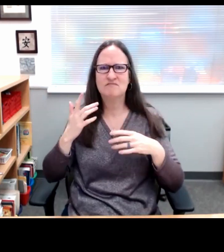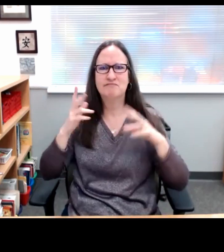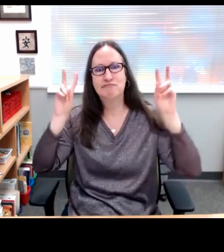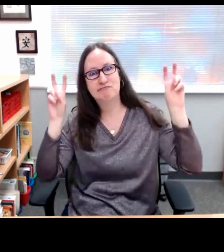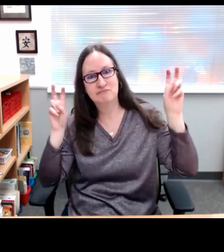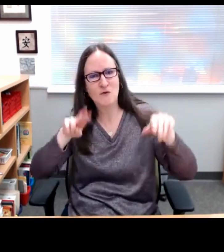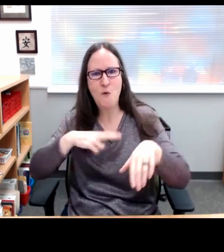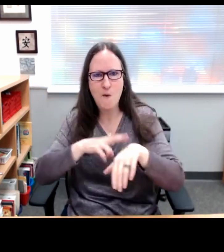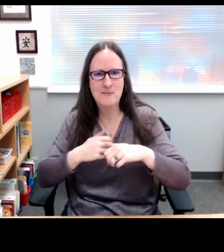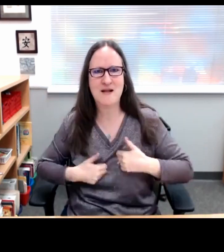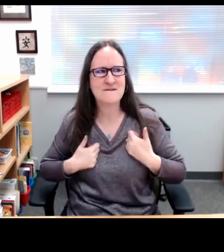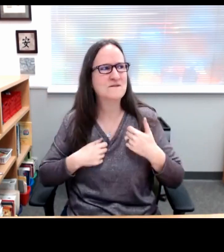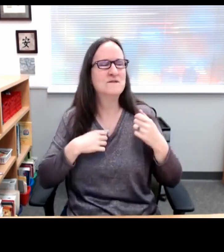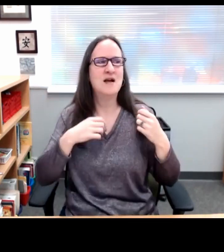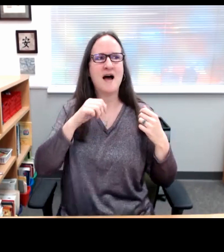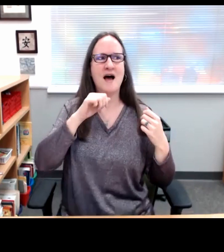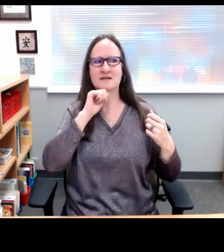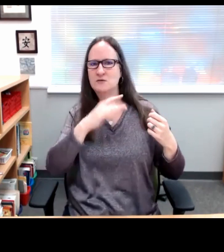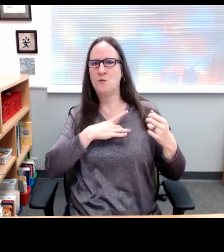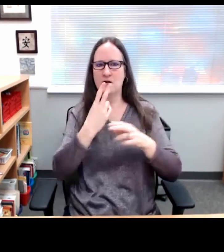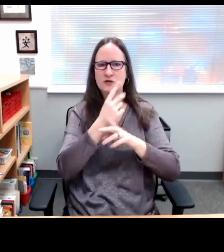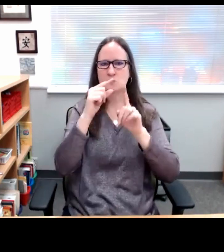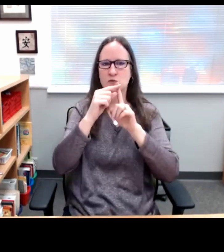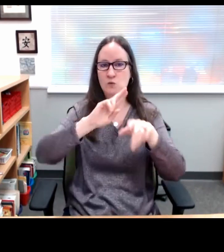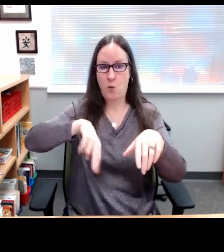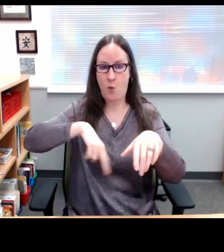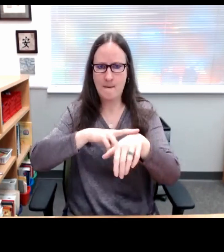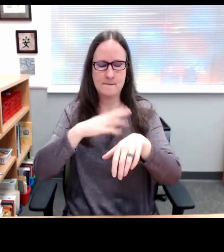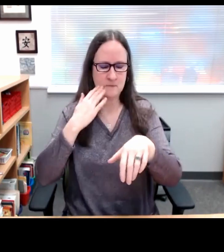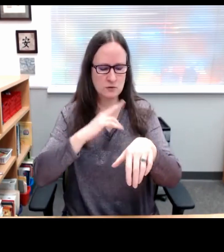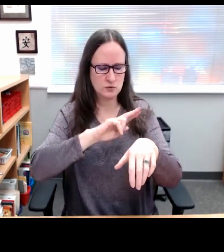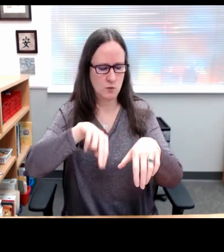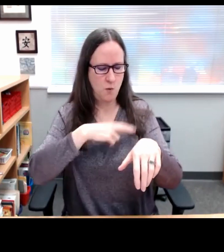They can see leaders. They can see people living normal lives. I mean, I really don't